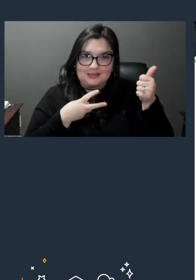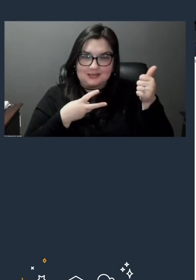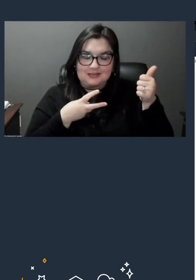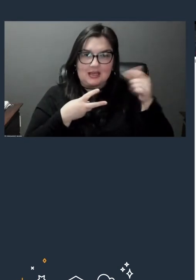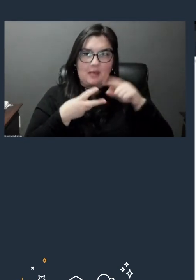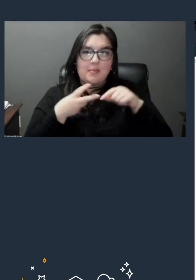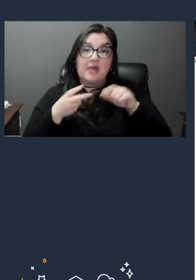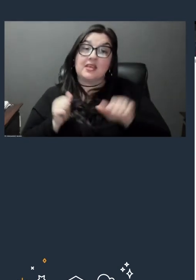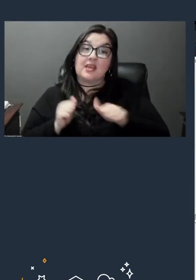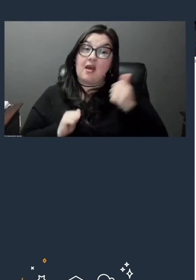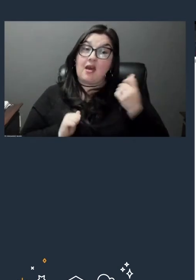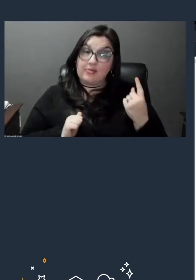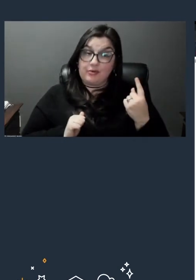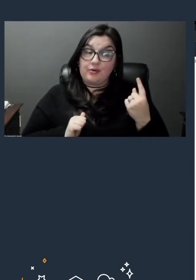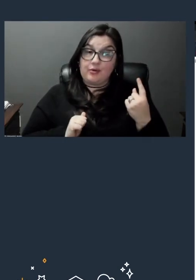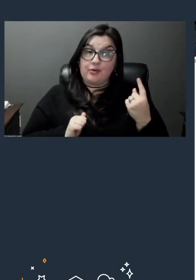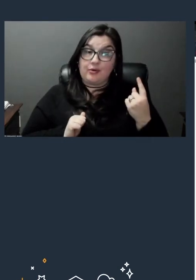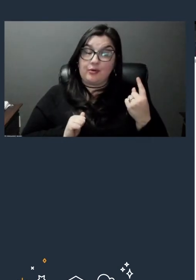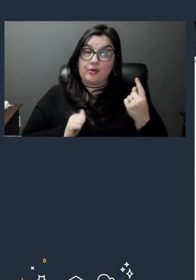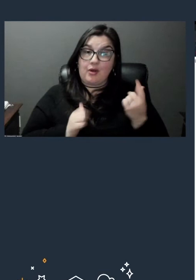these bucket over here is the fastest growing one.